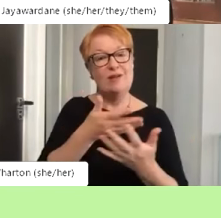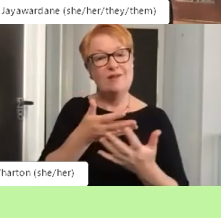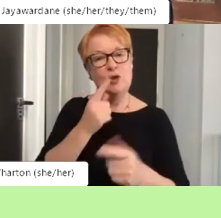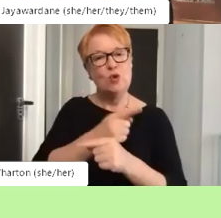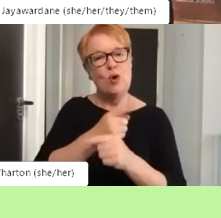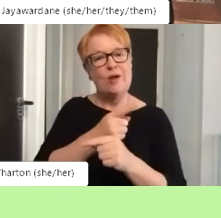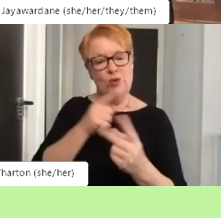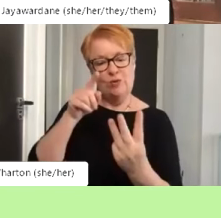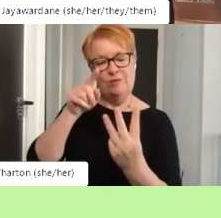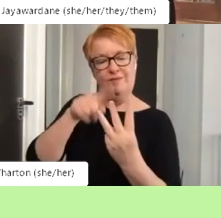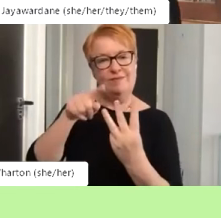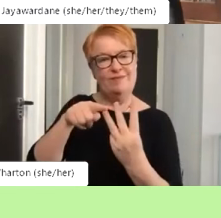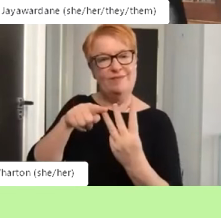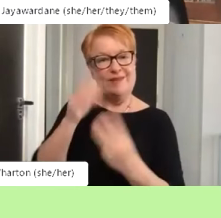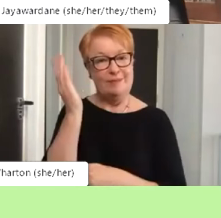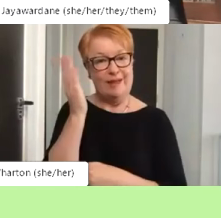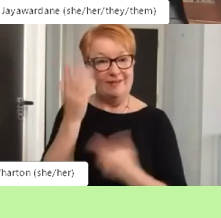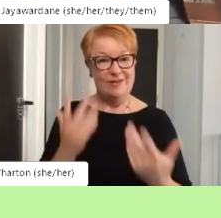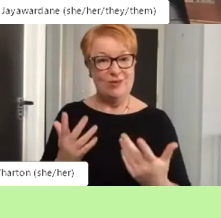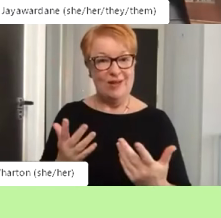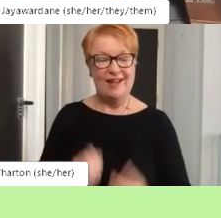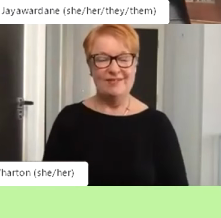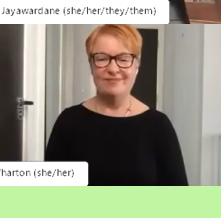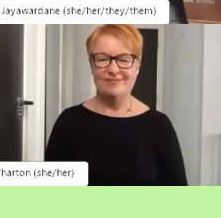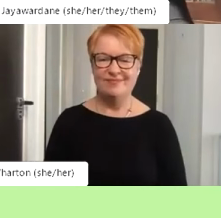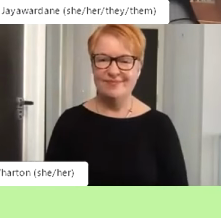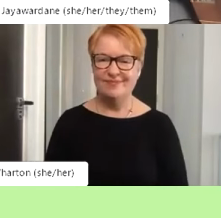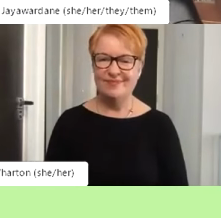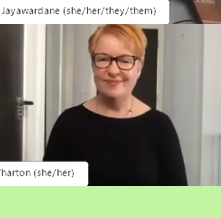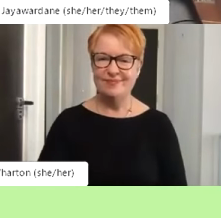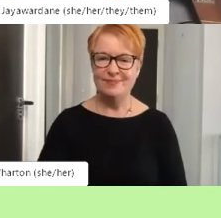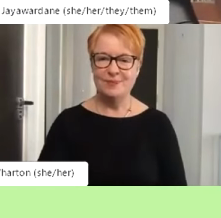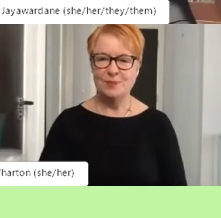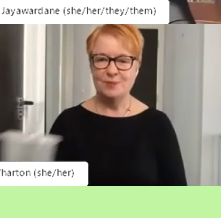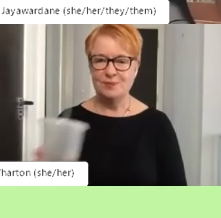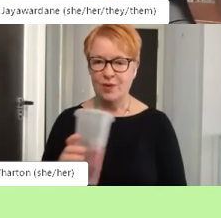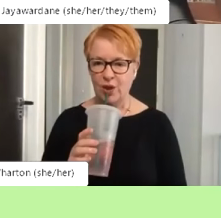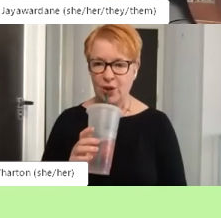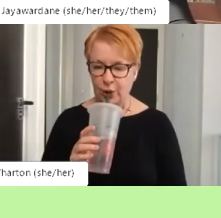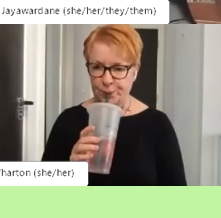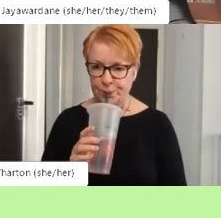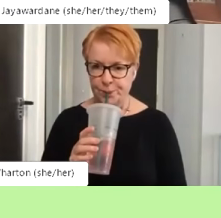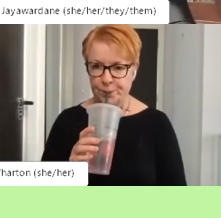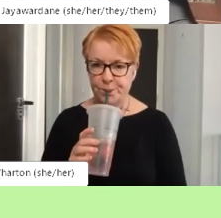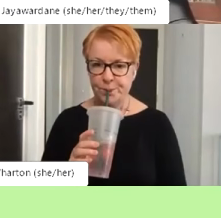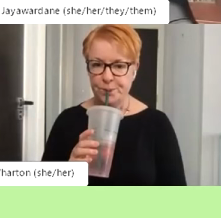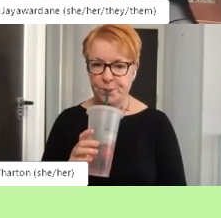Yes, I guess that's me.